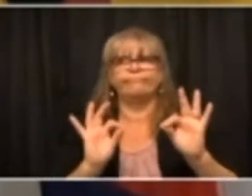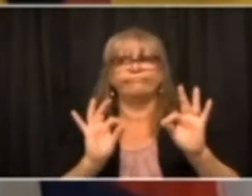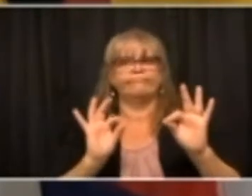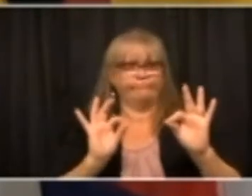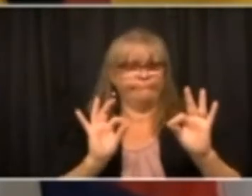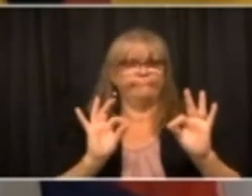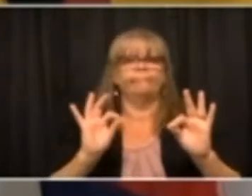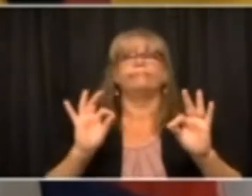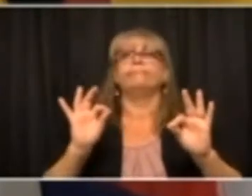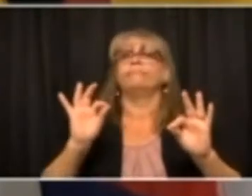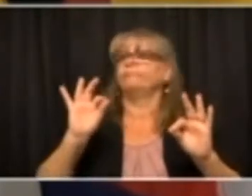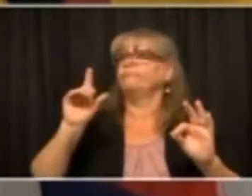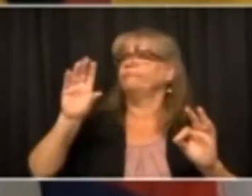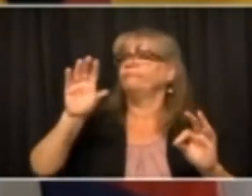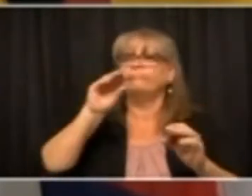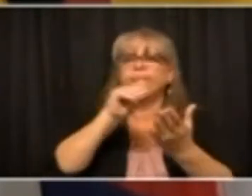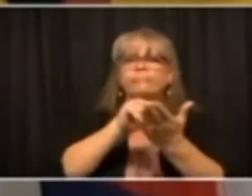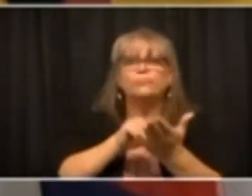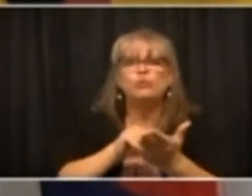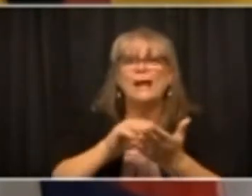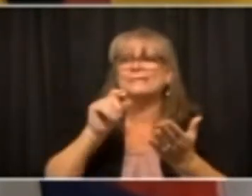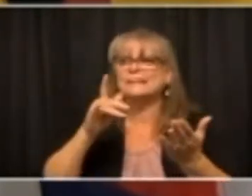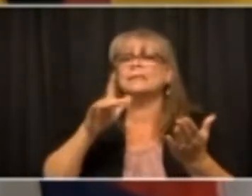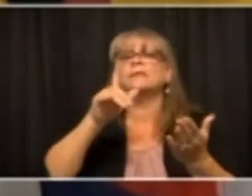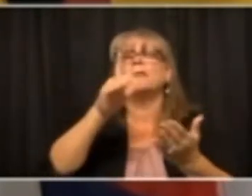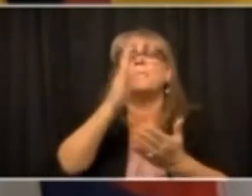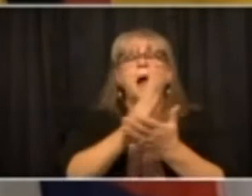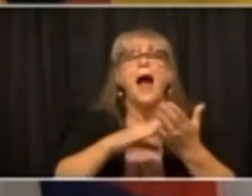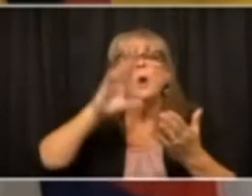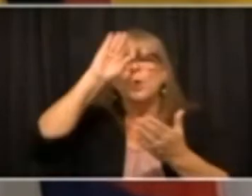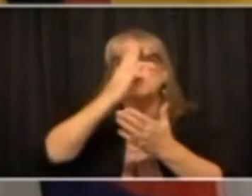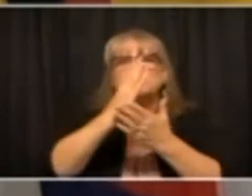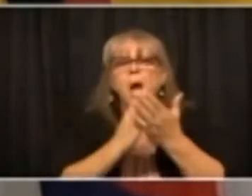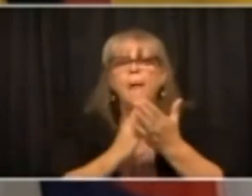many communities are slightly down but nowhere near the 50 or 70 percent